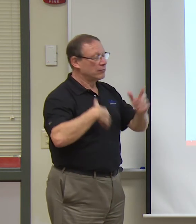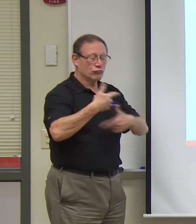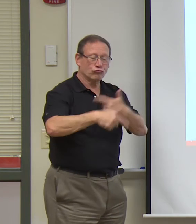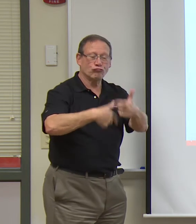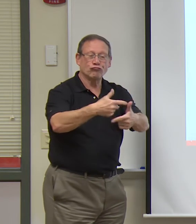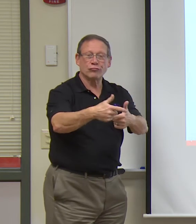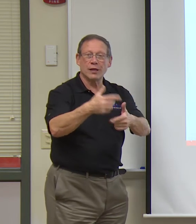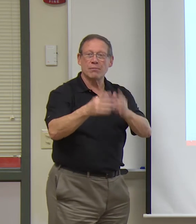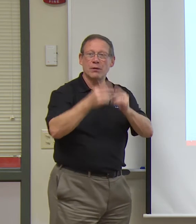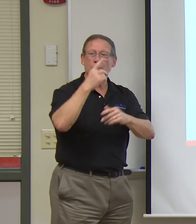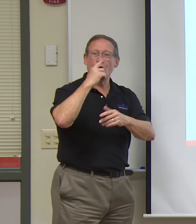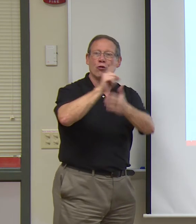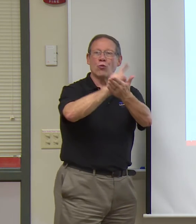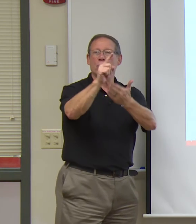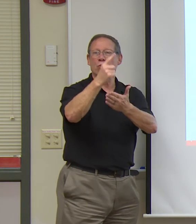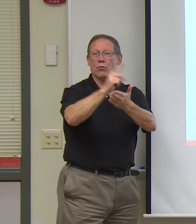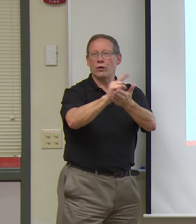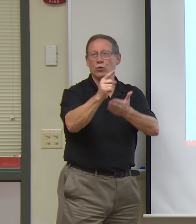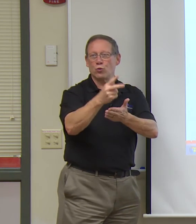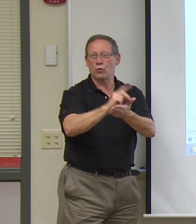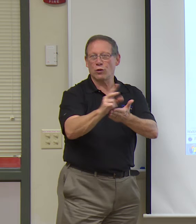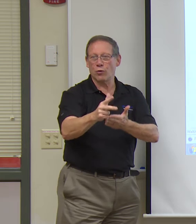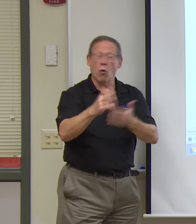but sometimes it'll be modules, and...